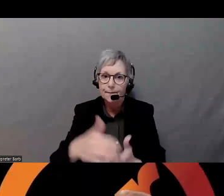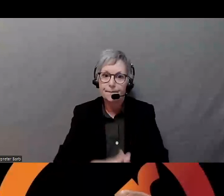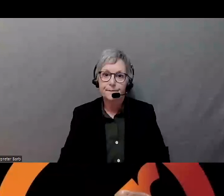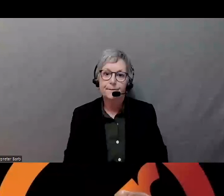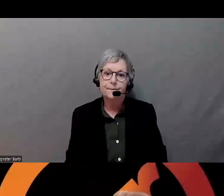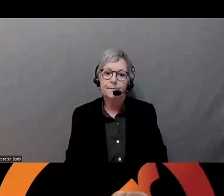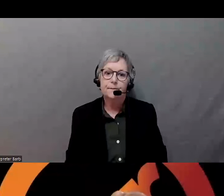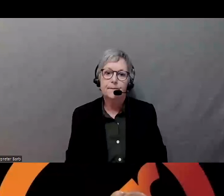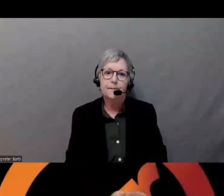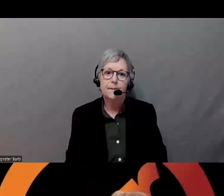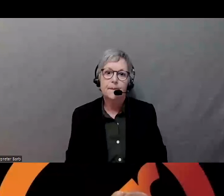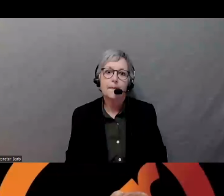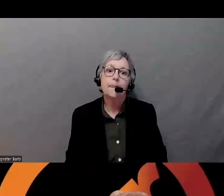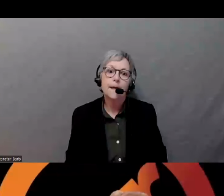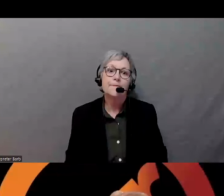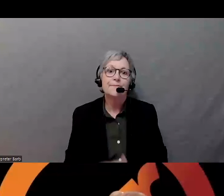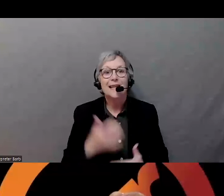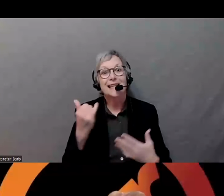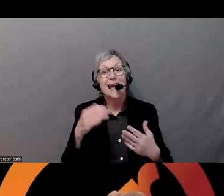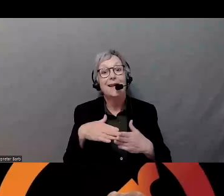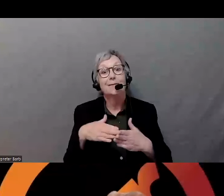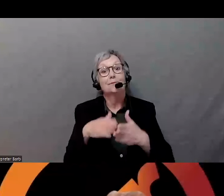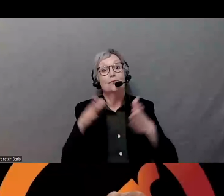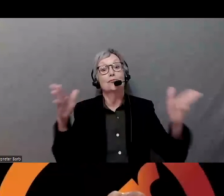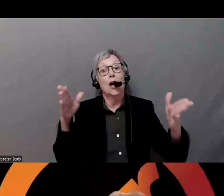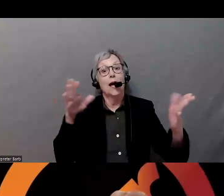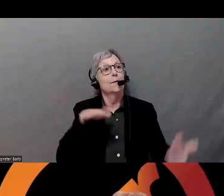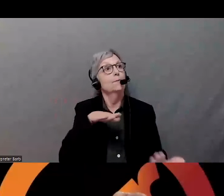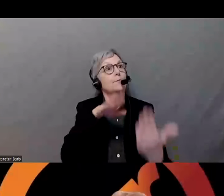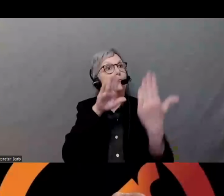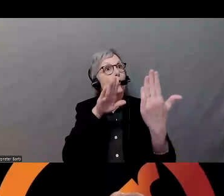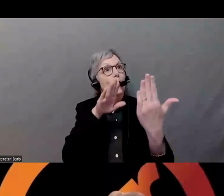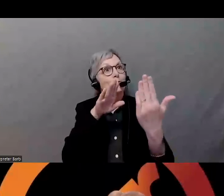BROAD APPROACH IS NOT WITHOUT CRITICS. I AM WILLING TO SAY WHAT ABOUT THIS AND I